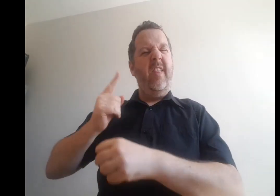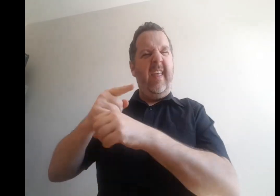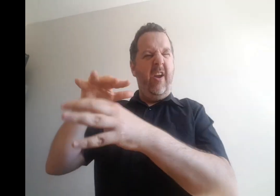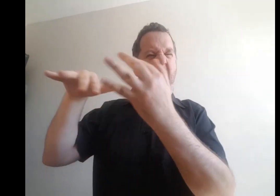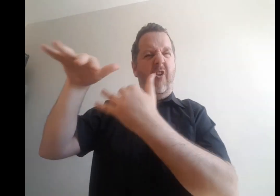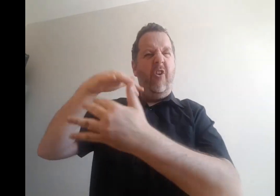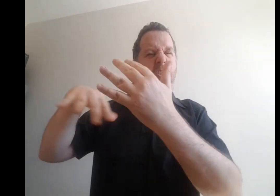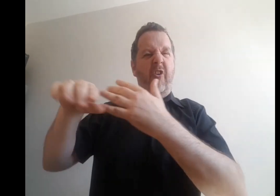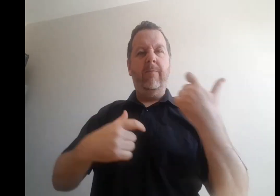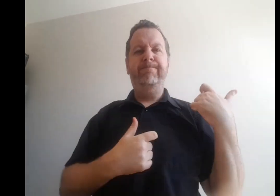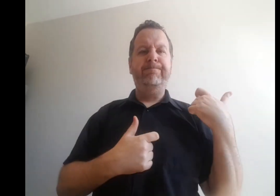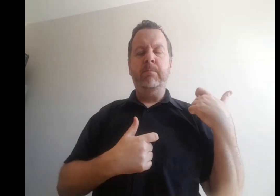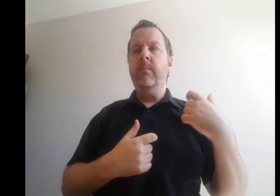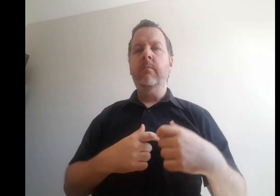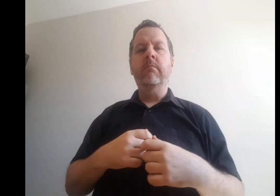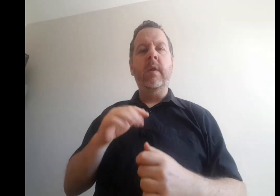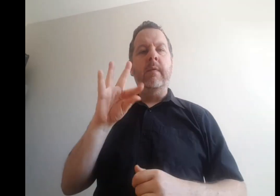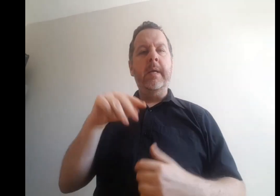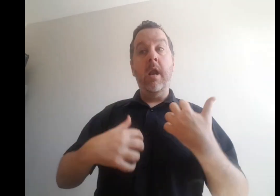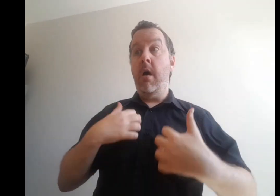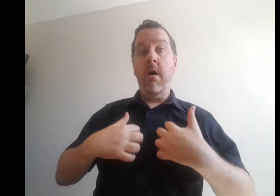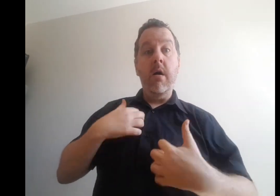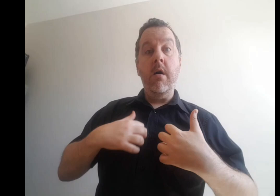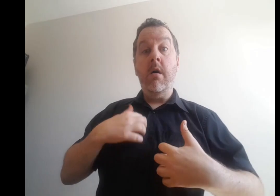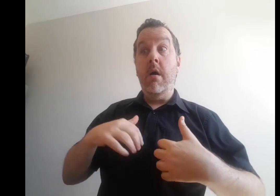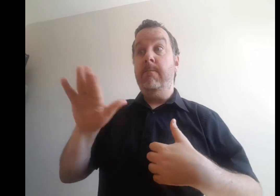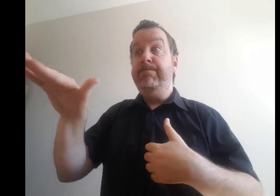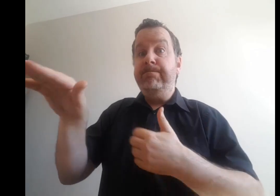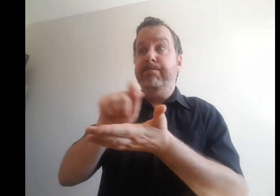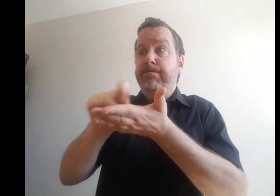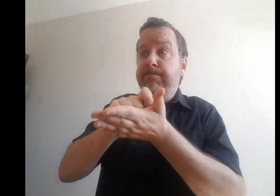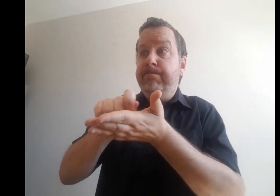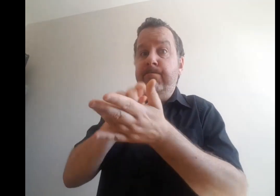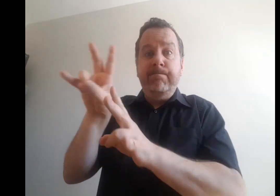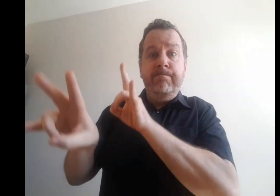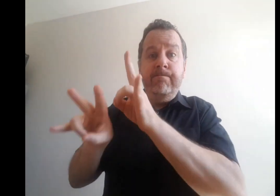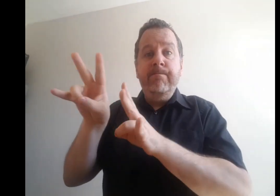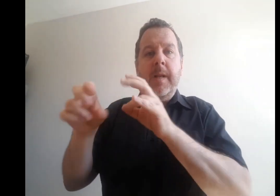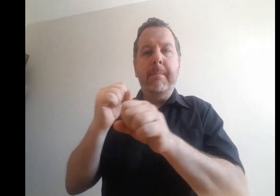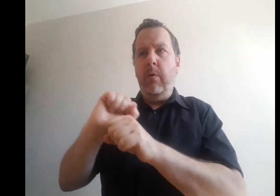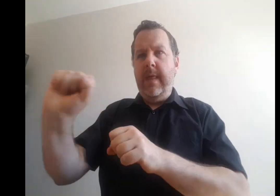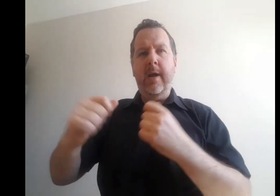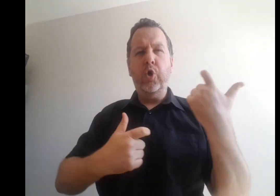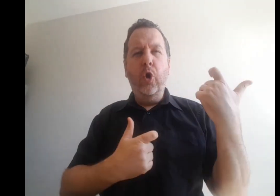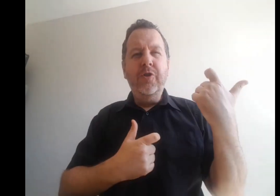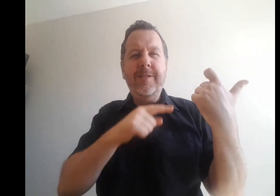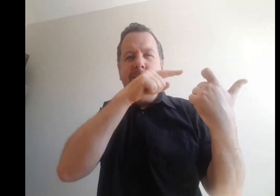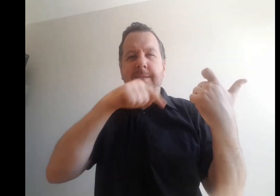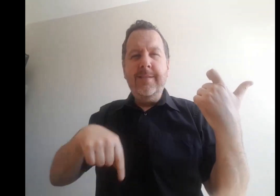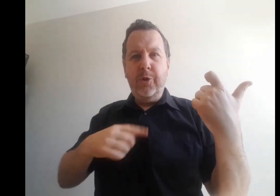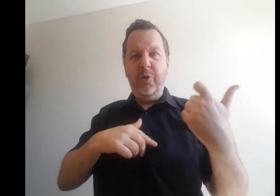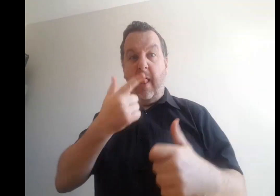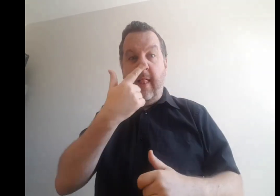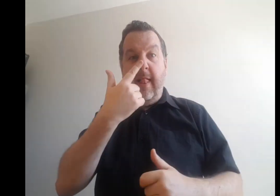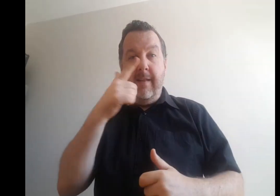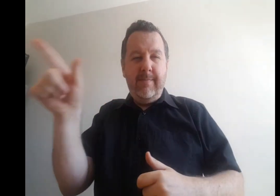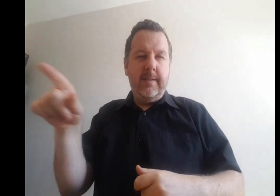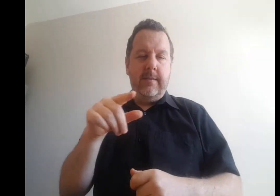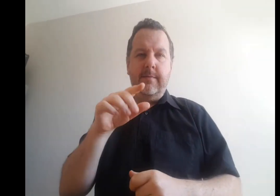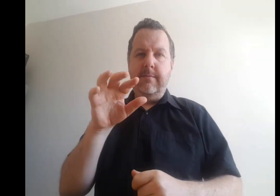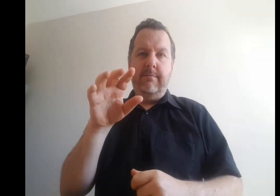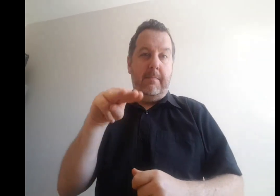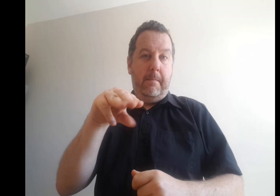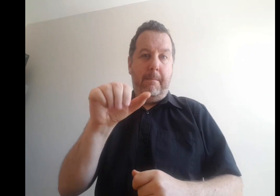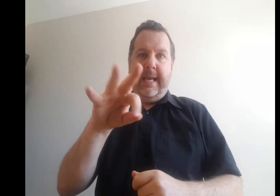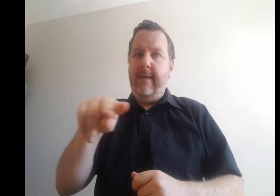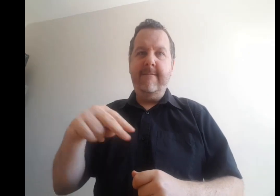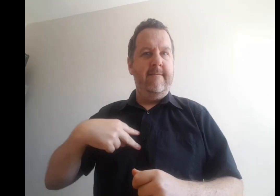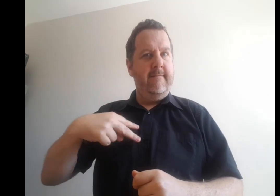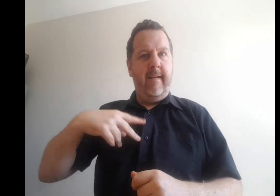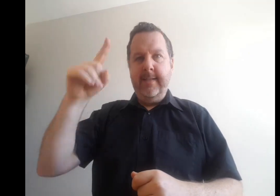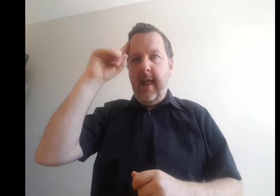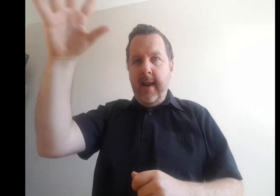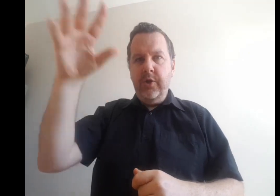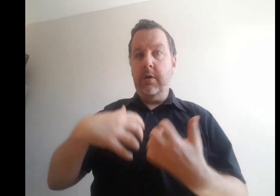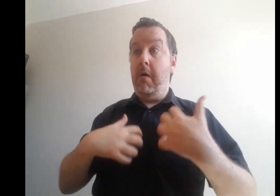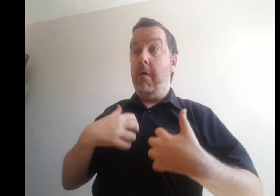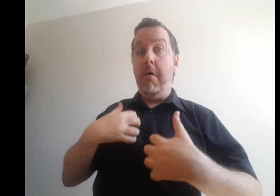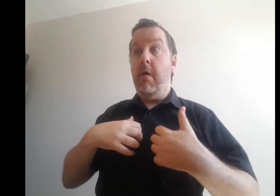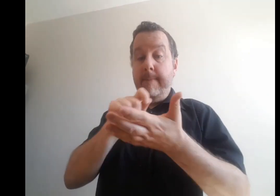on pen and paper about their weaponry - just out of curiosity, because Maginn was fiercely intelligent.